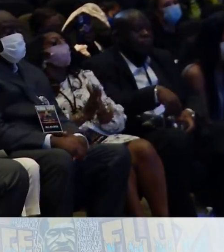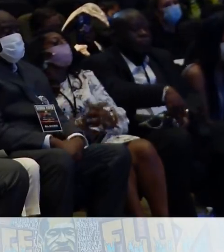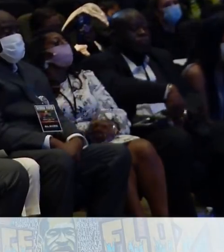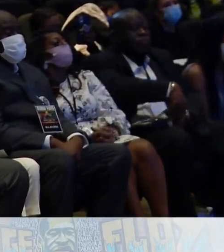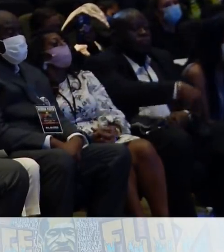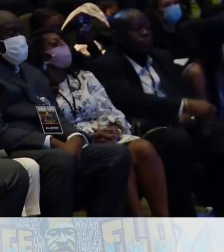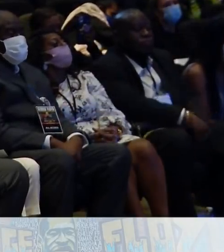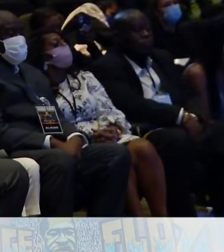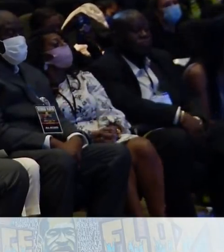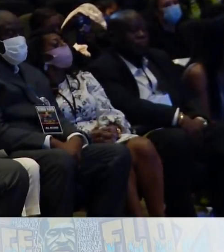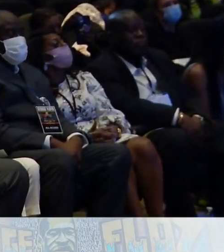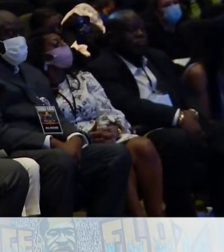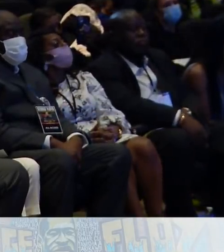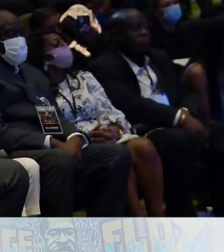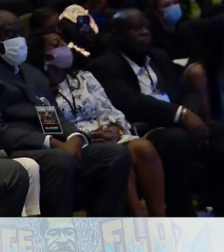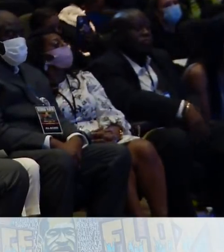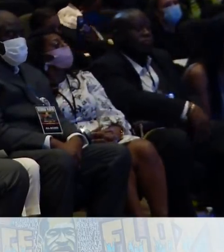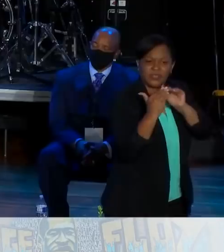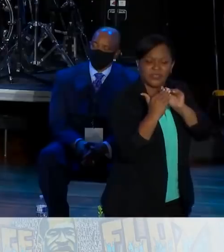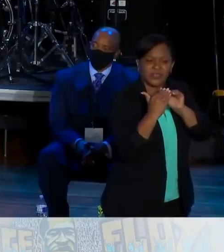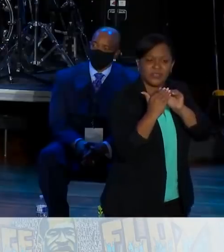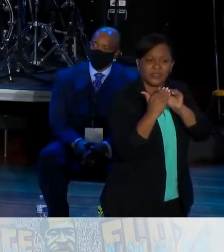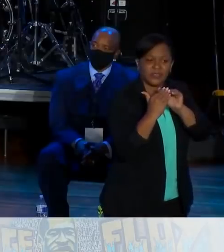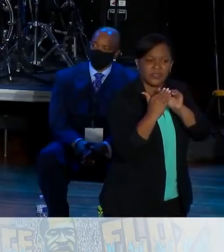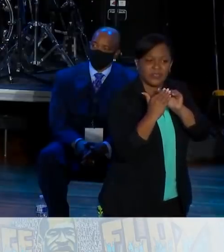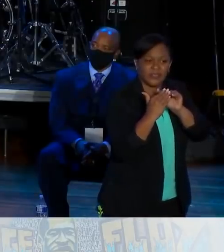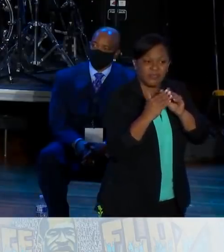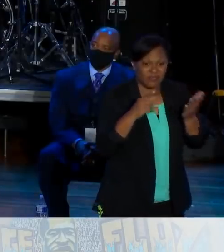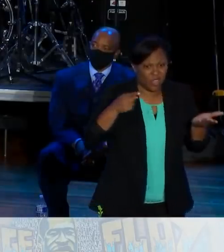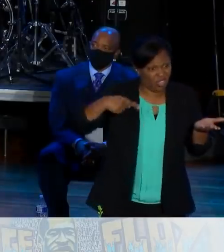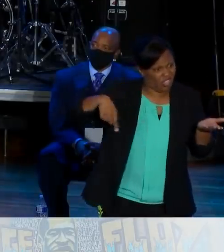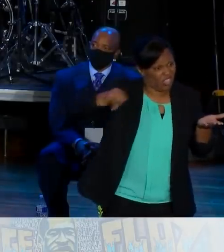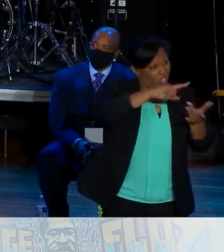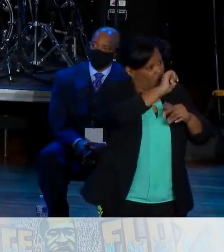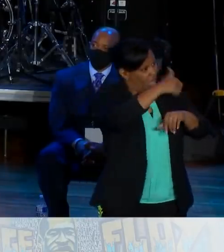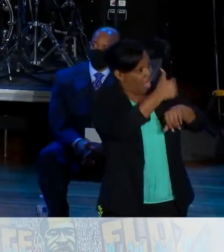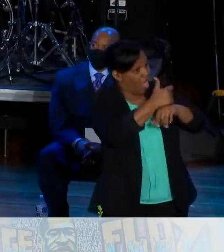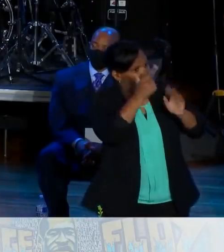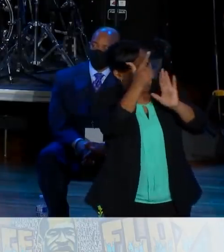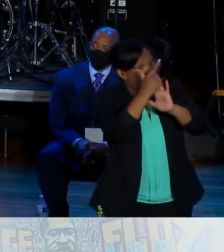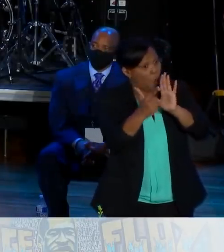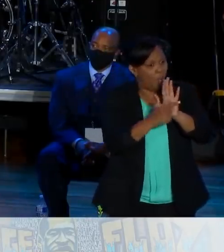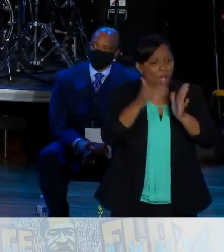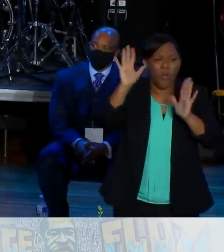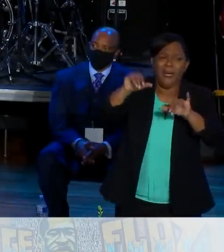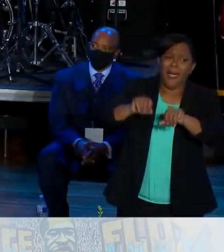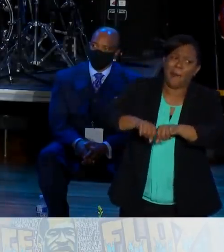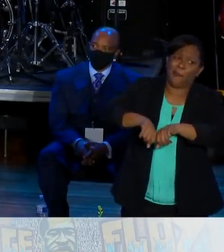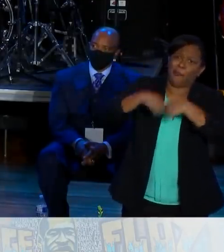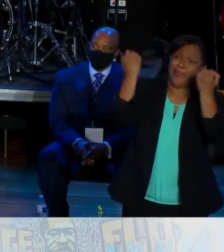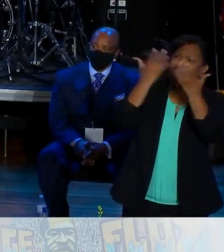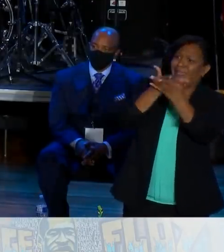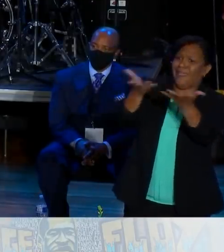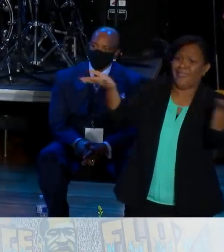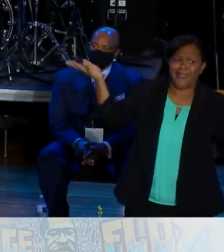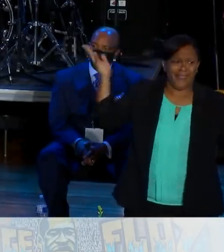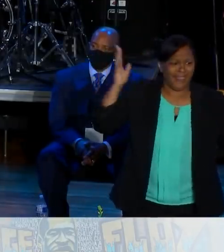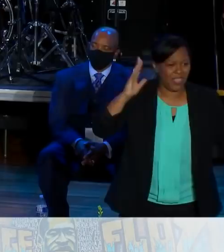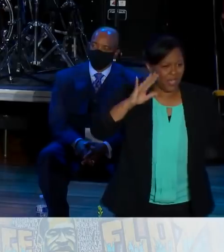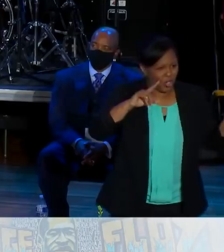THEY WEREN'T TRYING TO STEAL NOTHING, THEY WERE TRYING TO GET BACK THE JUSTICE THAT YOU STOLE FROM US.